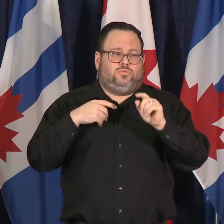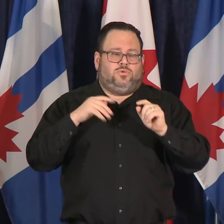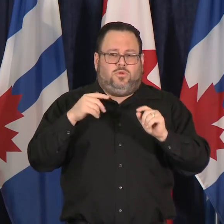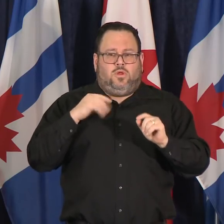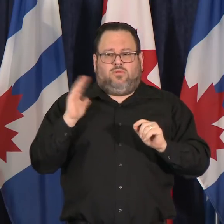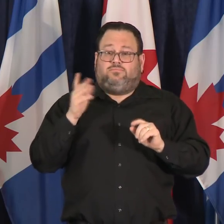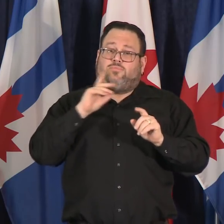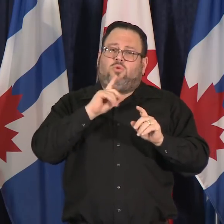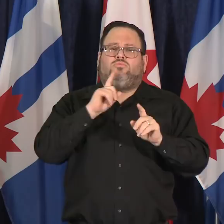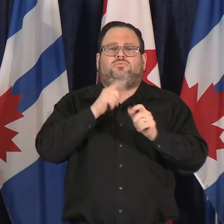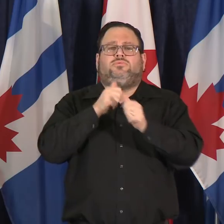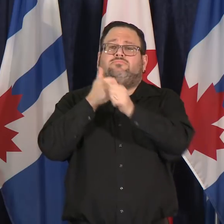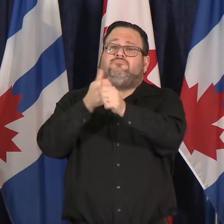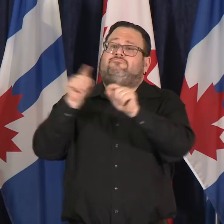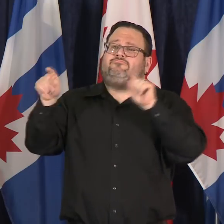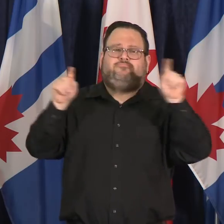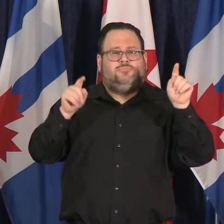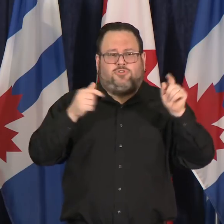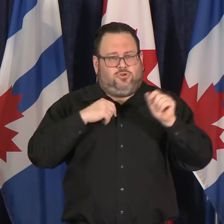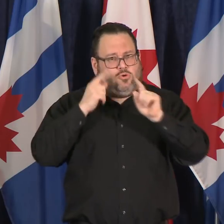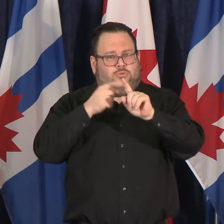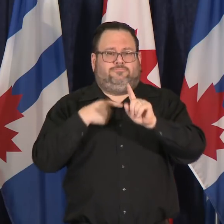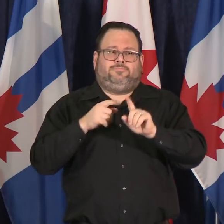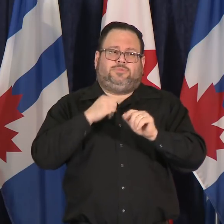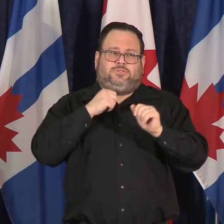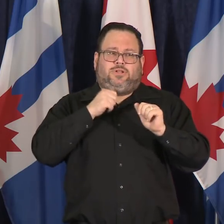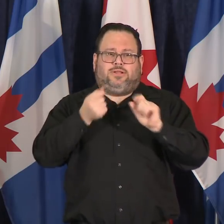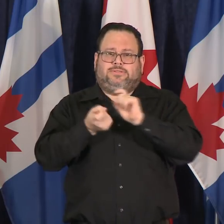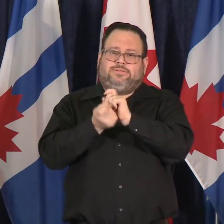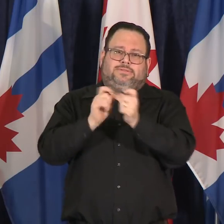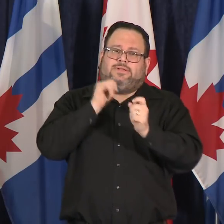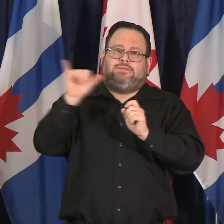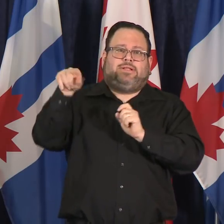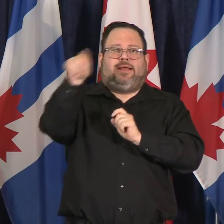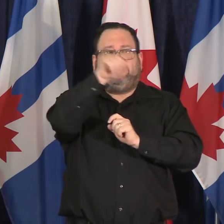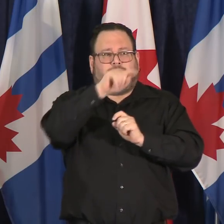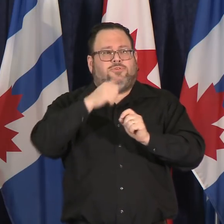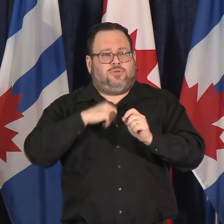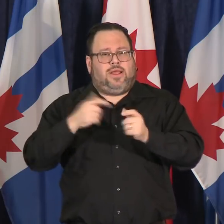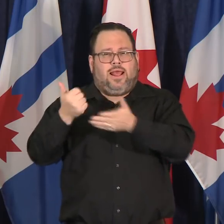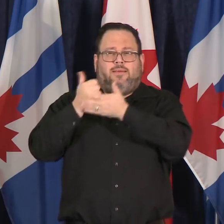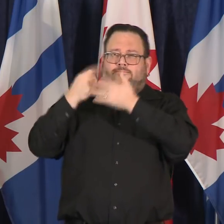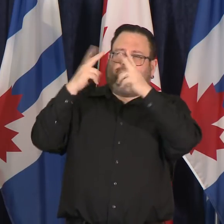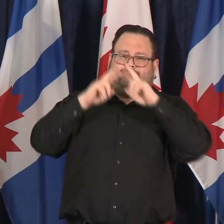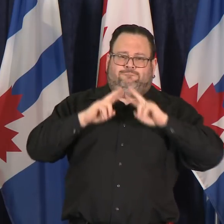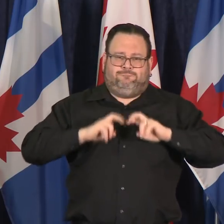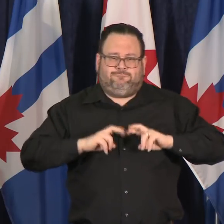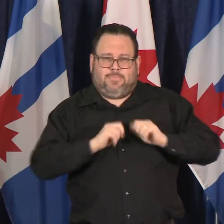place to help facilitate social distancing it's now up to the residents